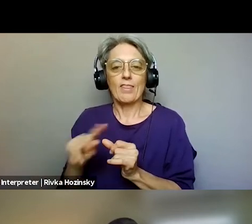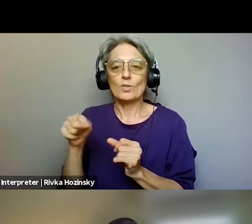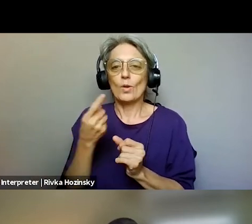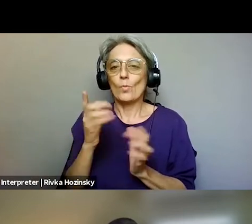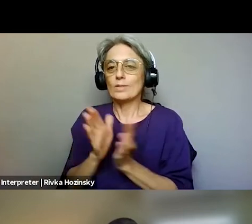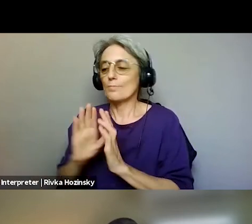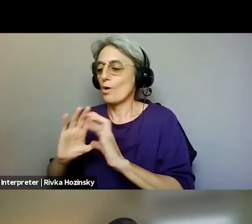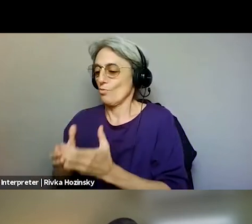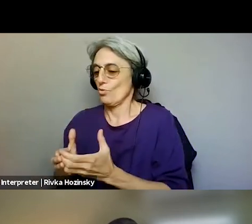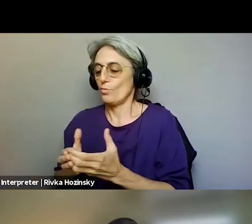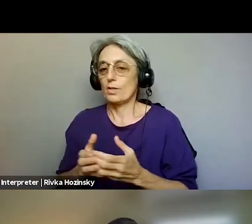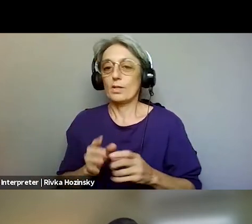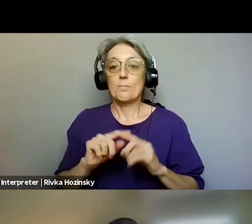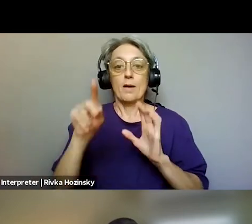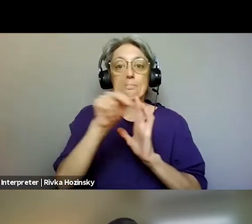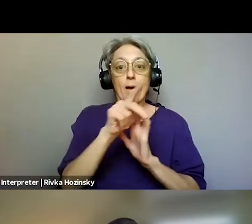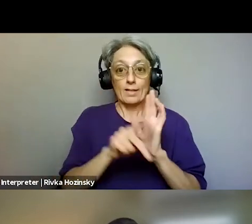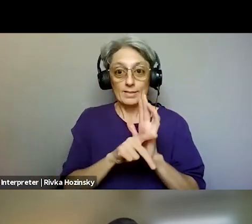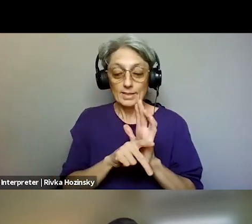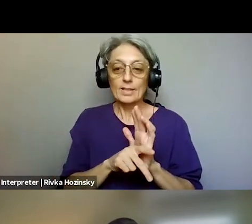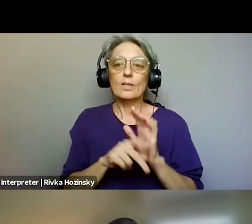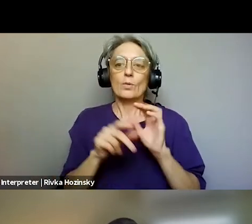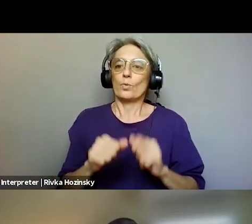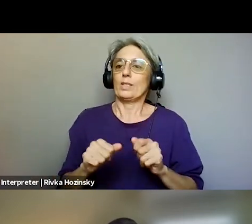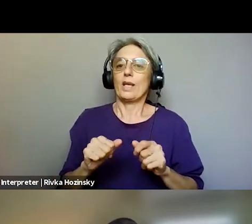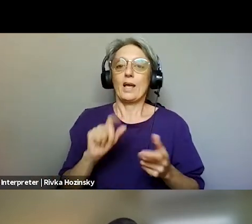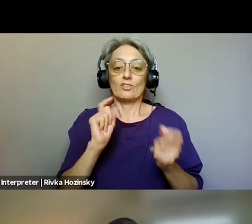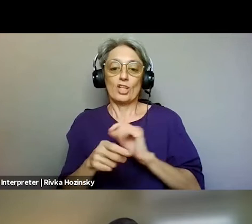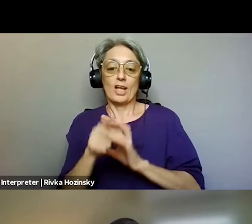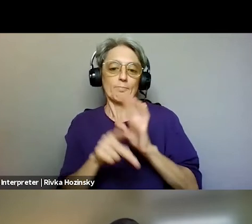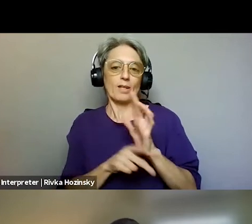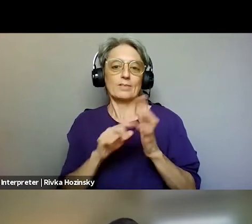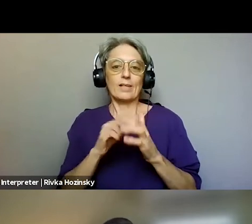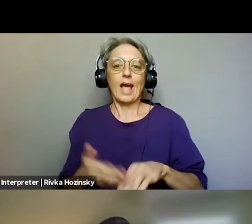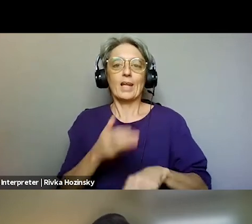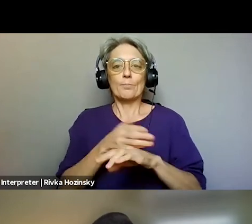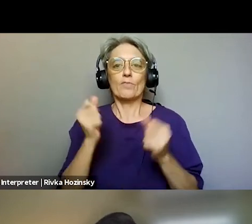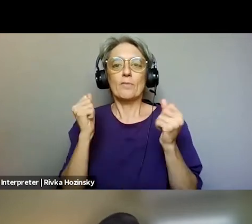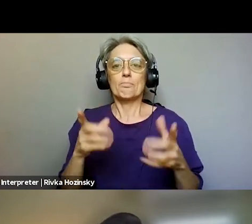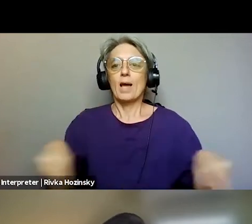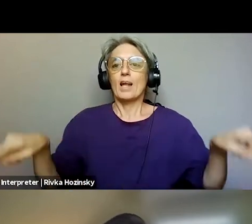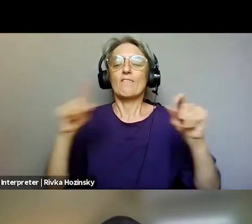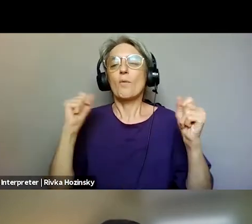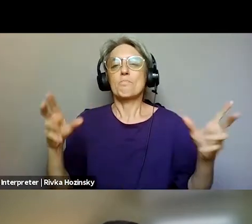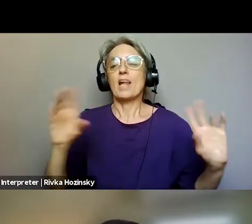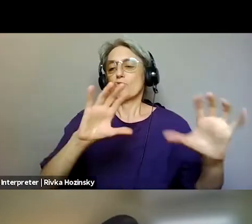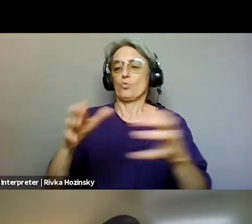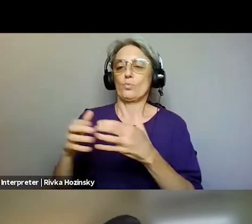really make big strides in a lot of areas at once. >> [DR. MONIKA MITRA:] Thanks Eric for noting